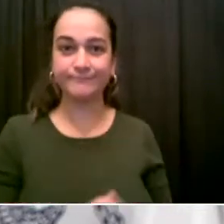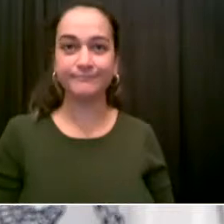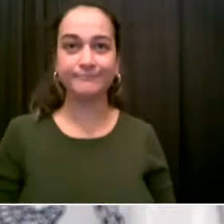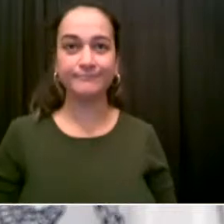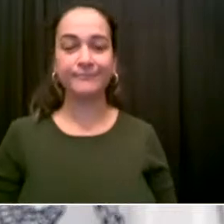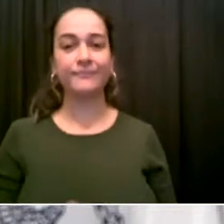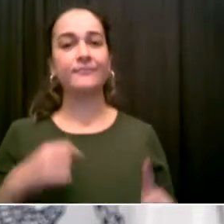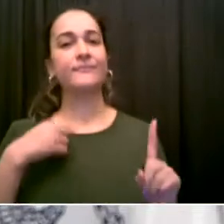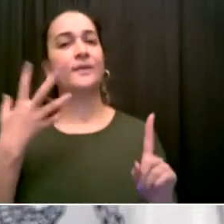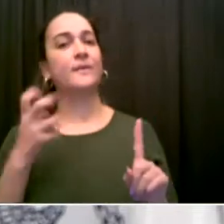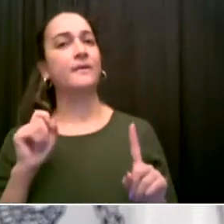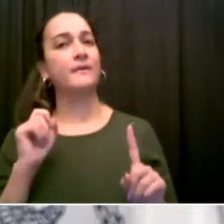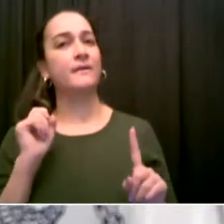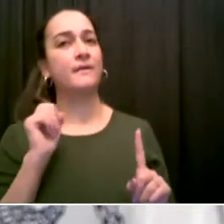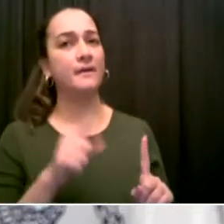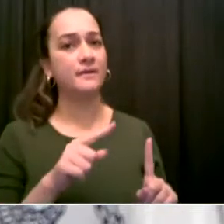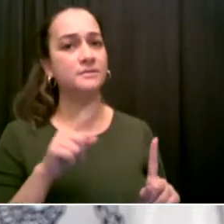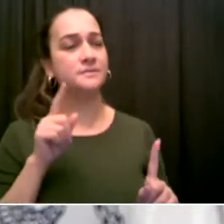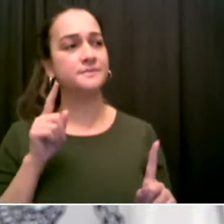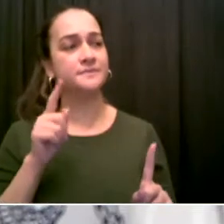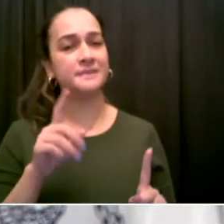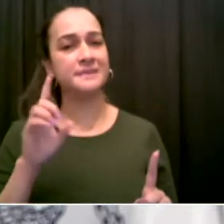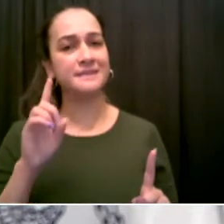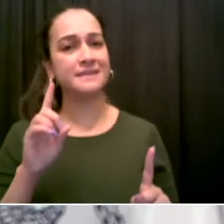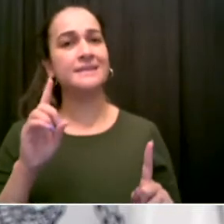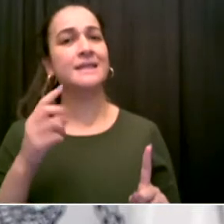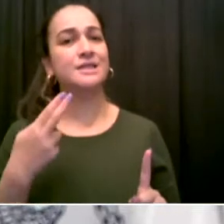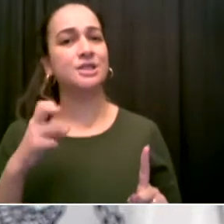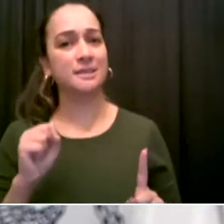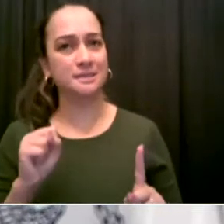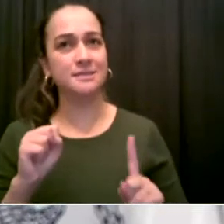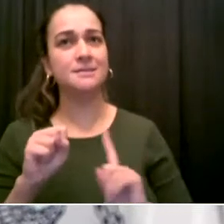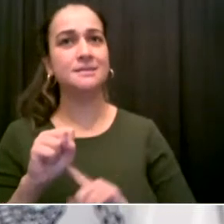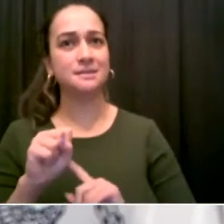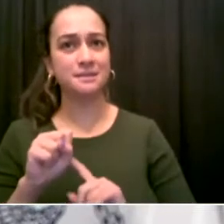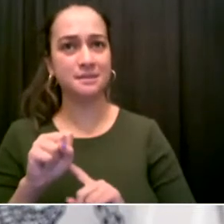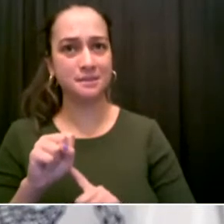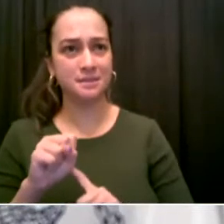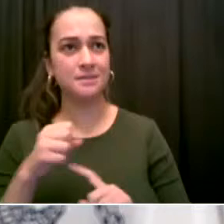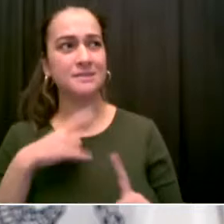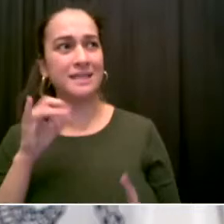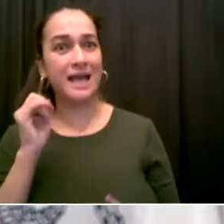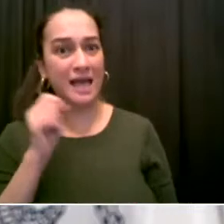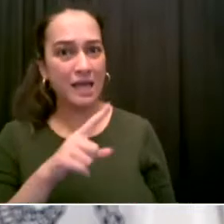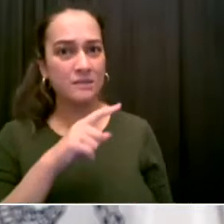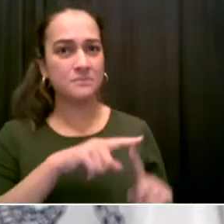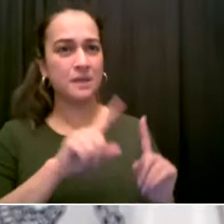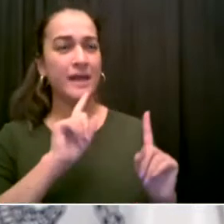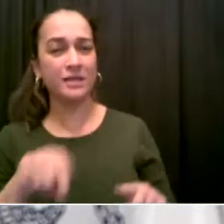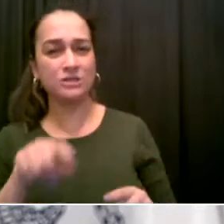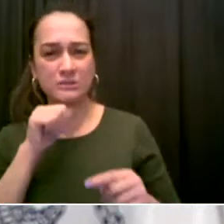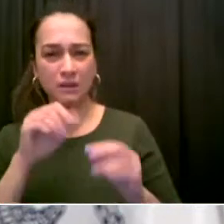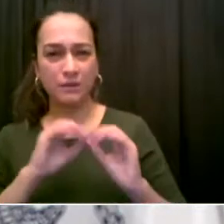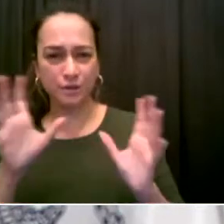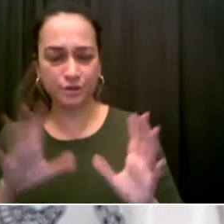REASONS FOR DOING THAT. I KNOW WE HAVE PUT OUT HTES E QUESTIONSA